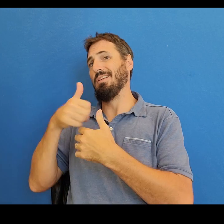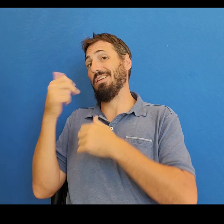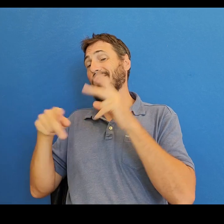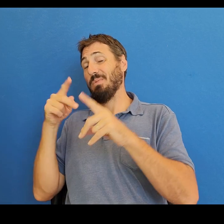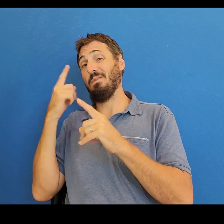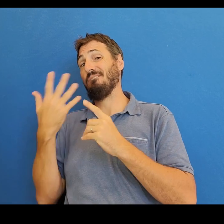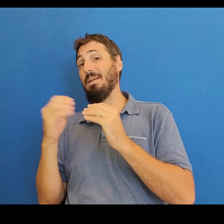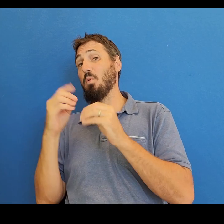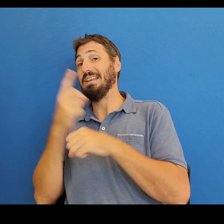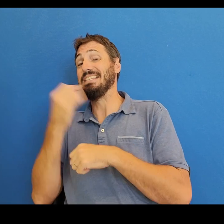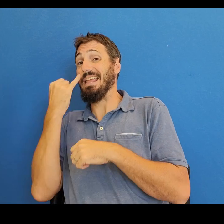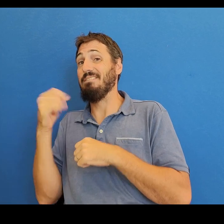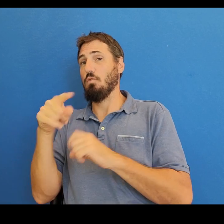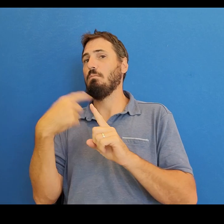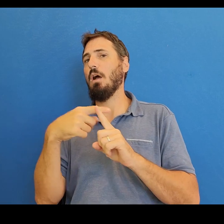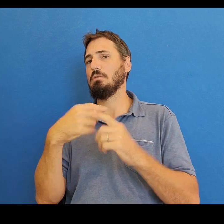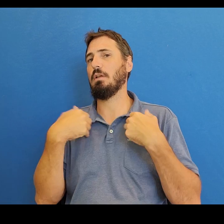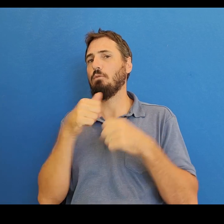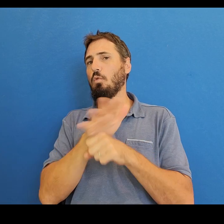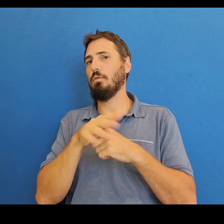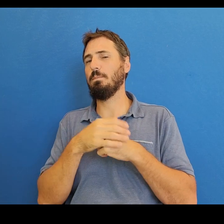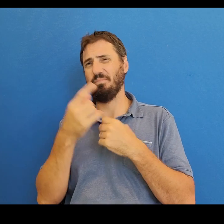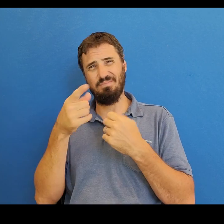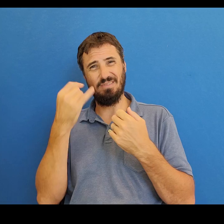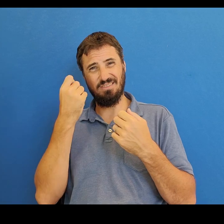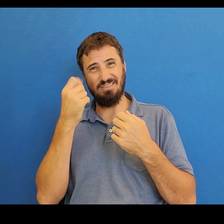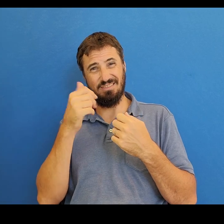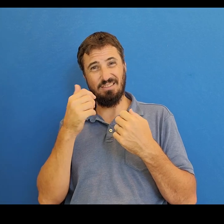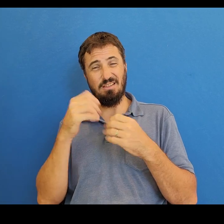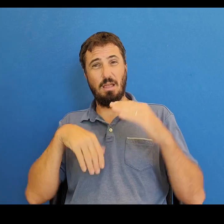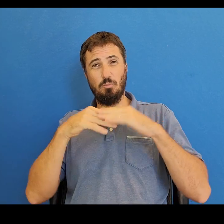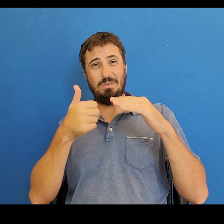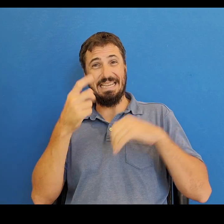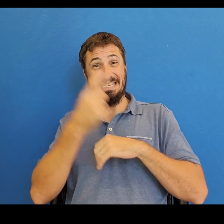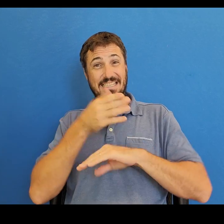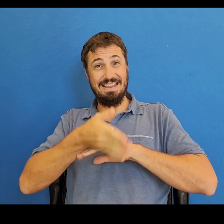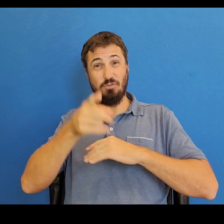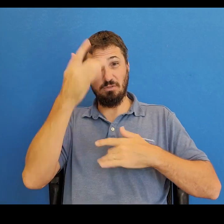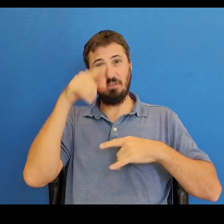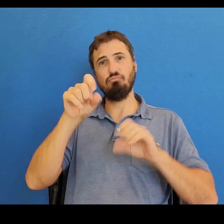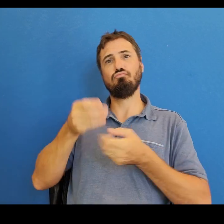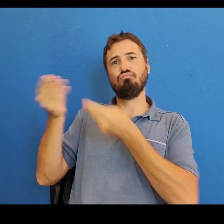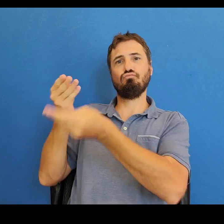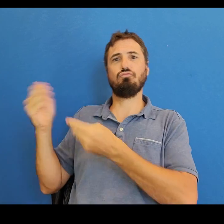whenever you are around other people for an additional five days, as COVID can be given to others up to 10 days after you get sick.